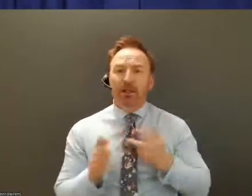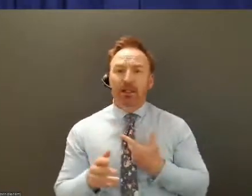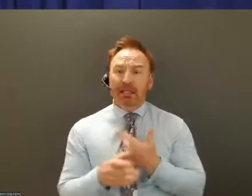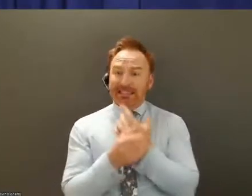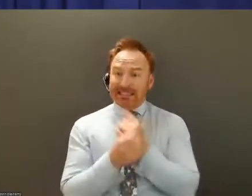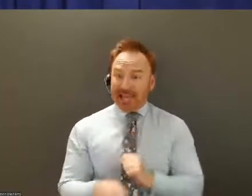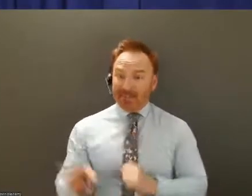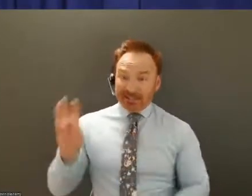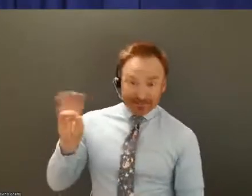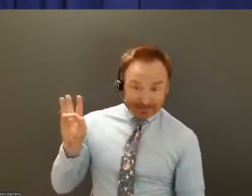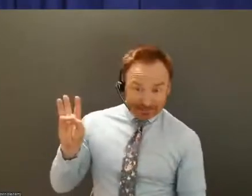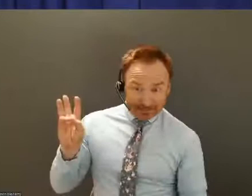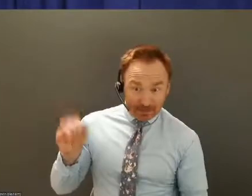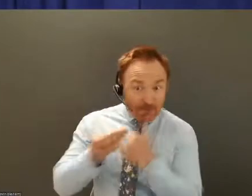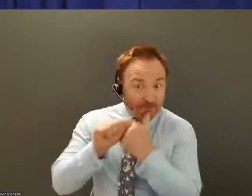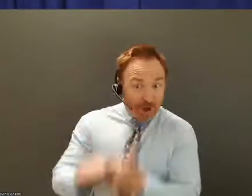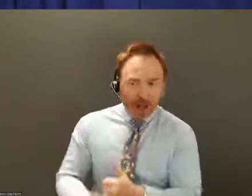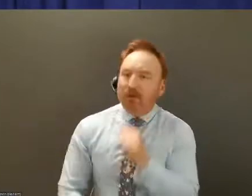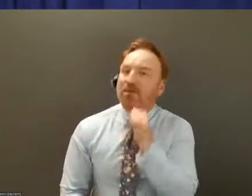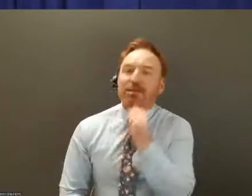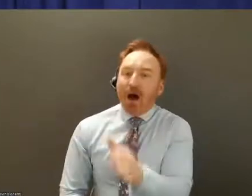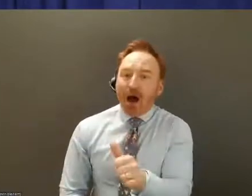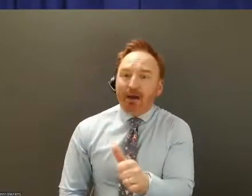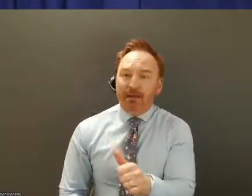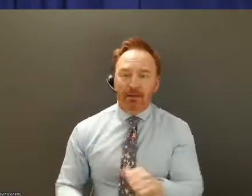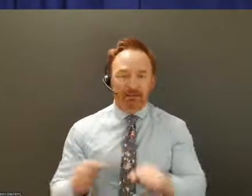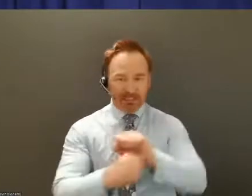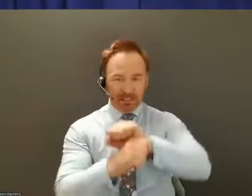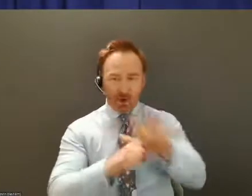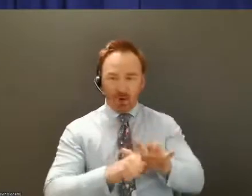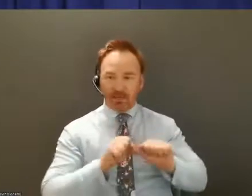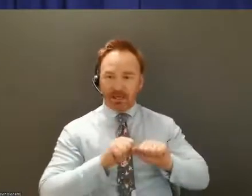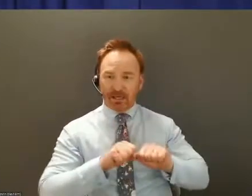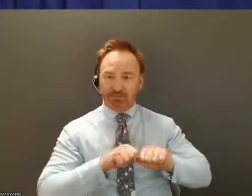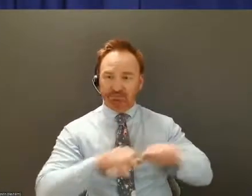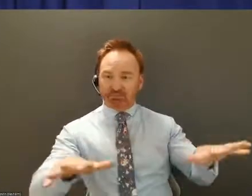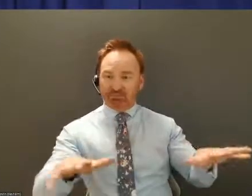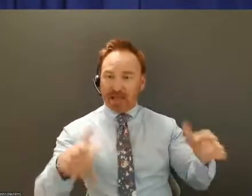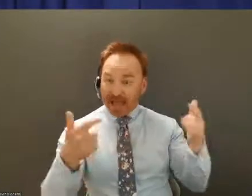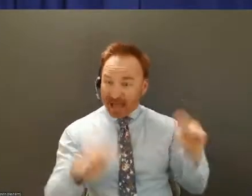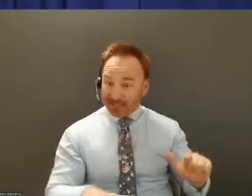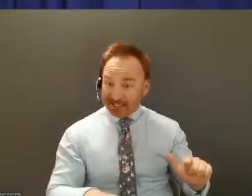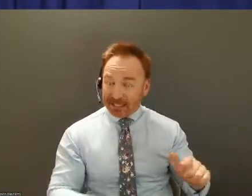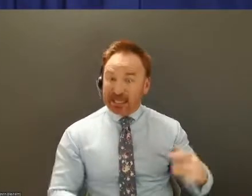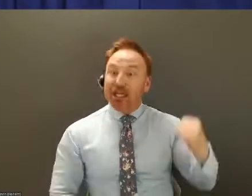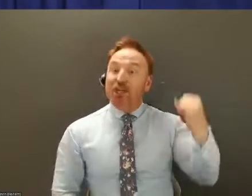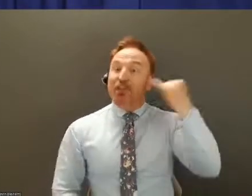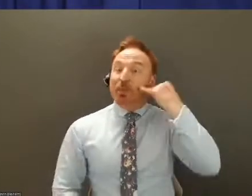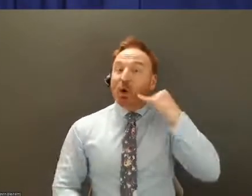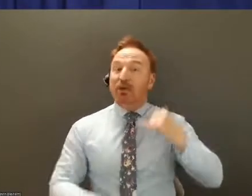The few fully vaccinated individuals that have been affected have been relatively